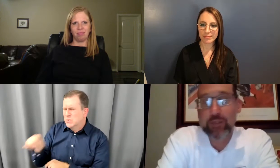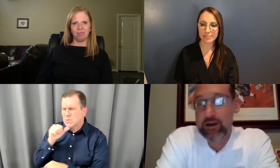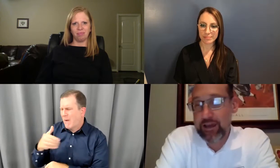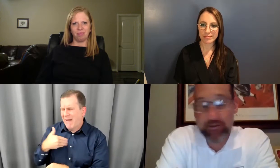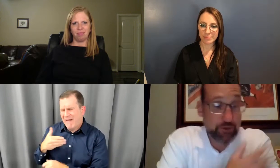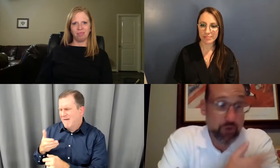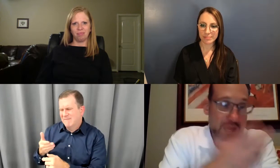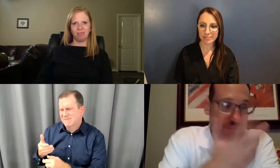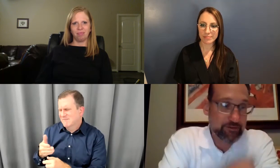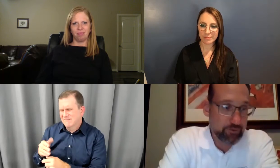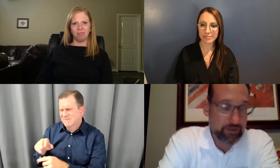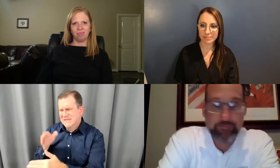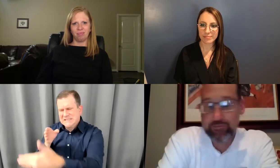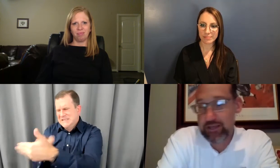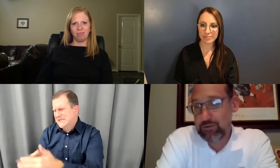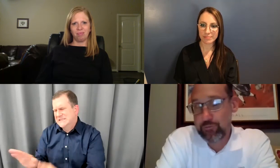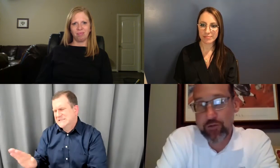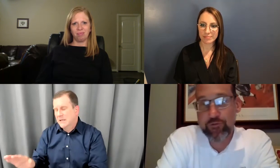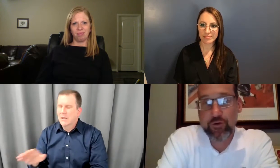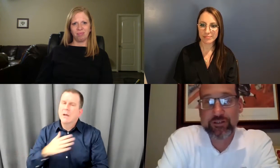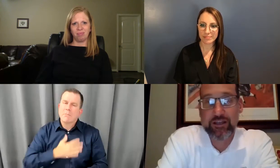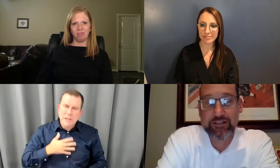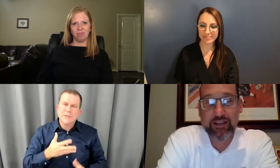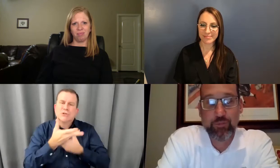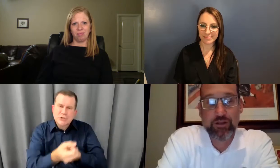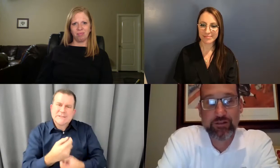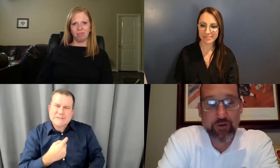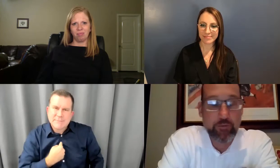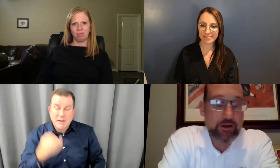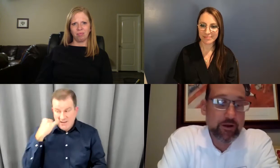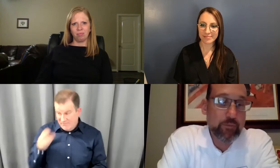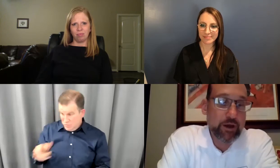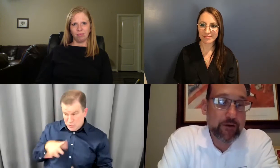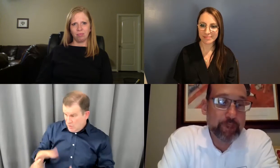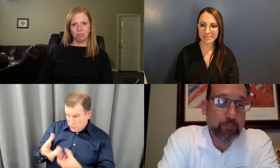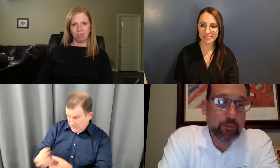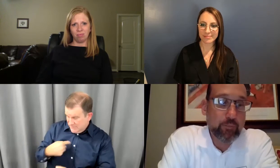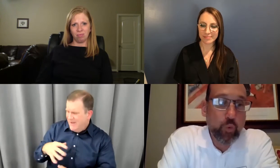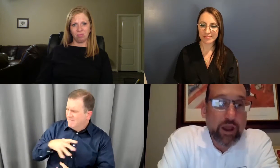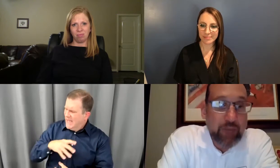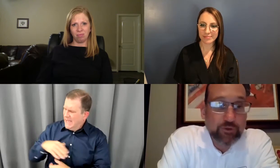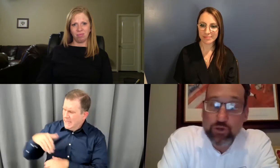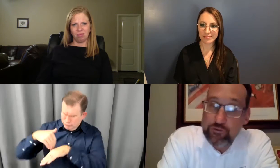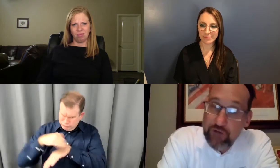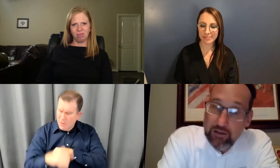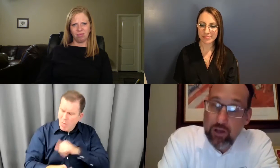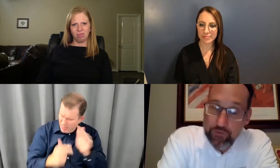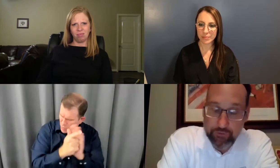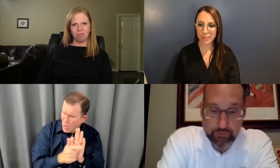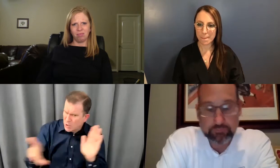and if you don't, I can certainly get you other folks to get second opinions from. But what happens when you file a lawsuit?